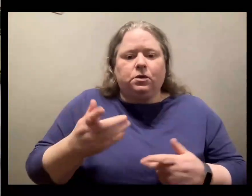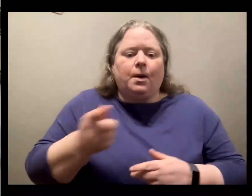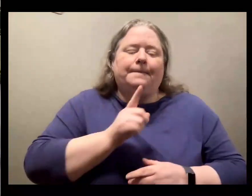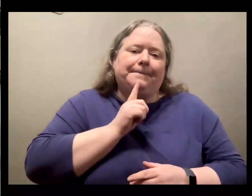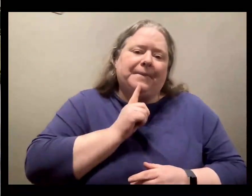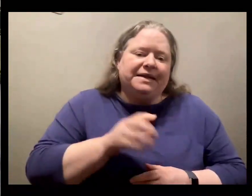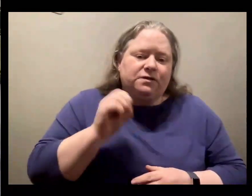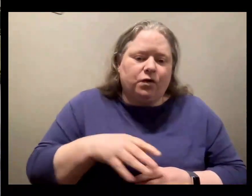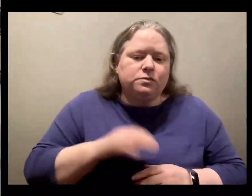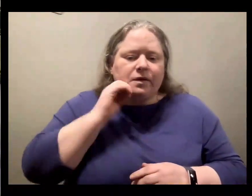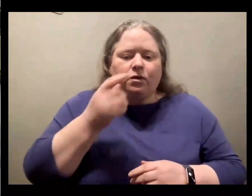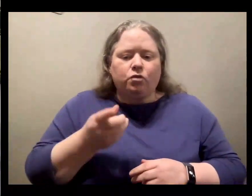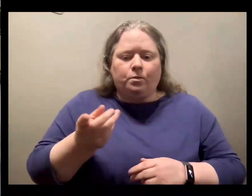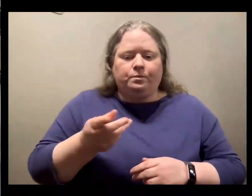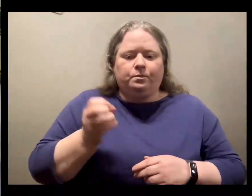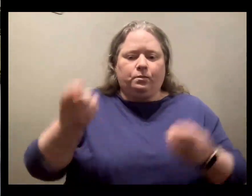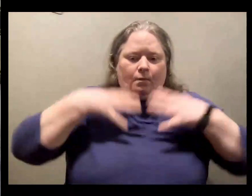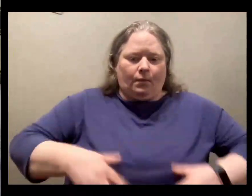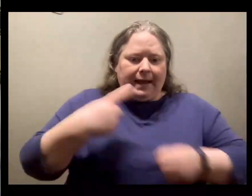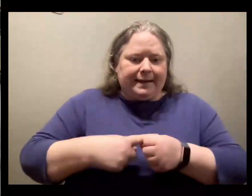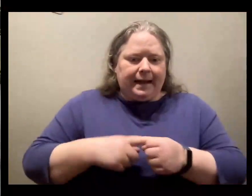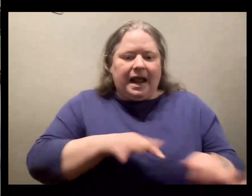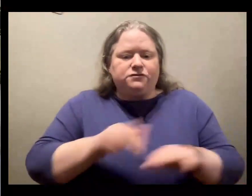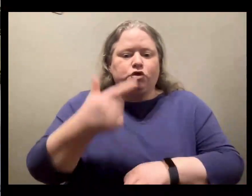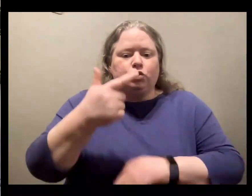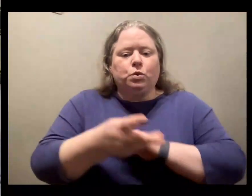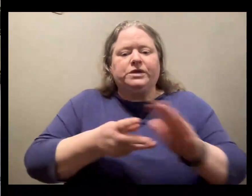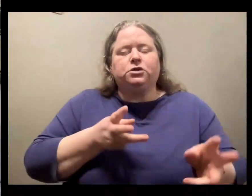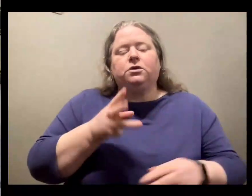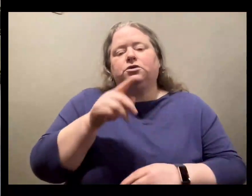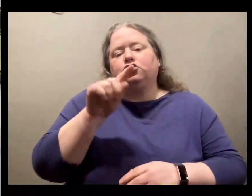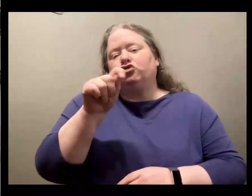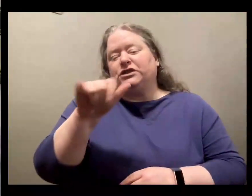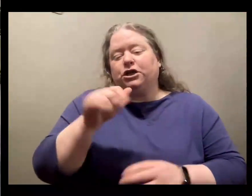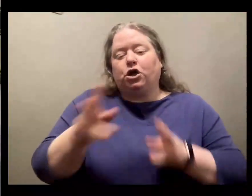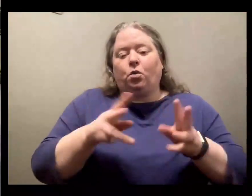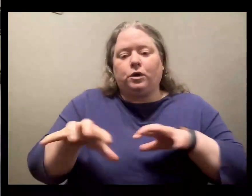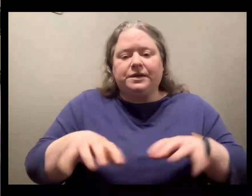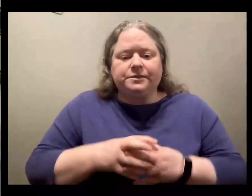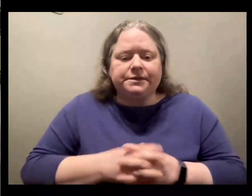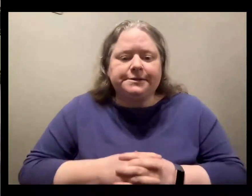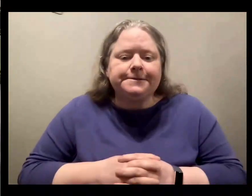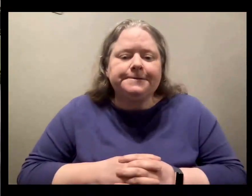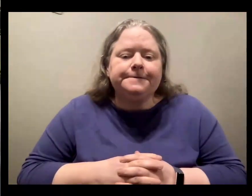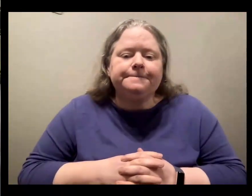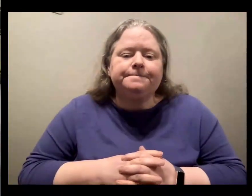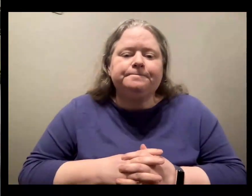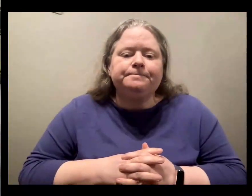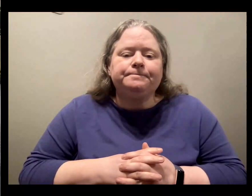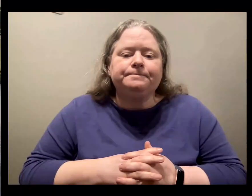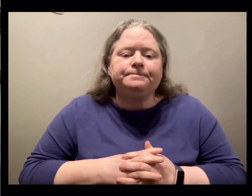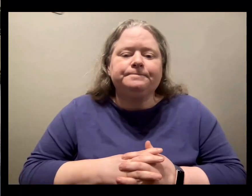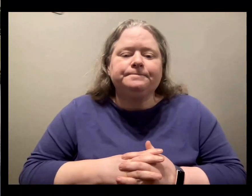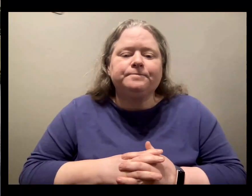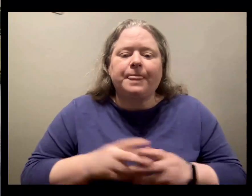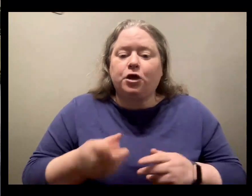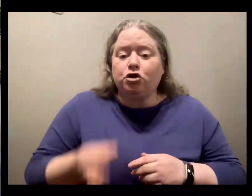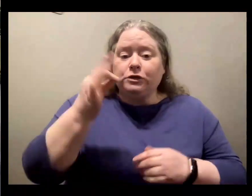Penneys of course, because they won't be put on again after the two weeks TY work placement!